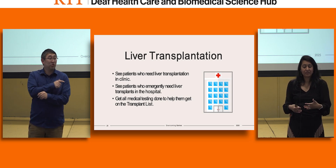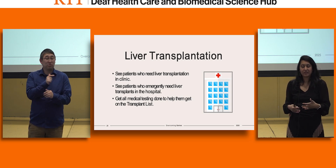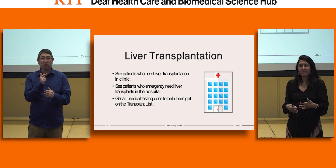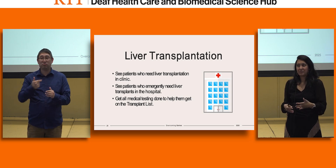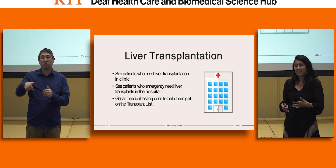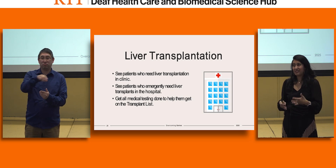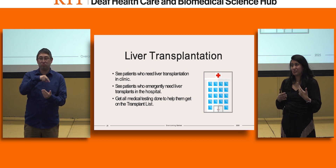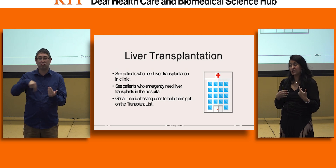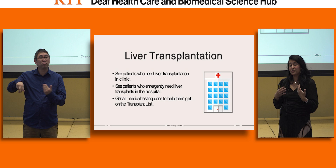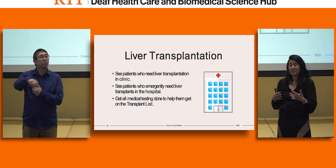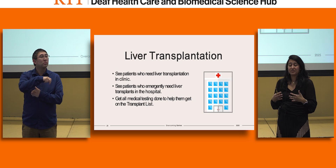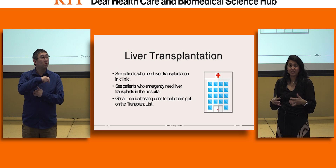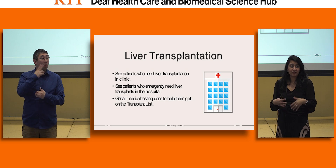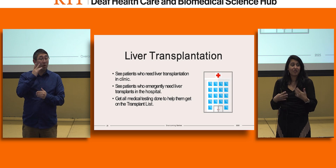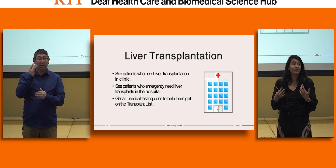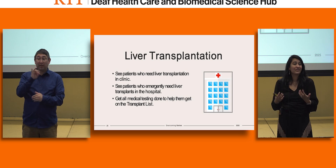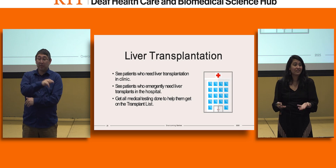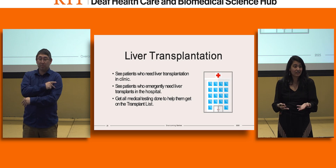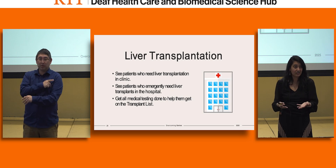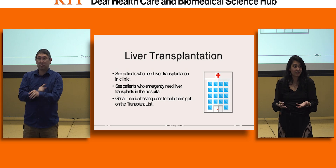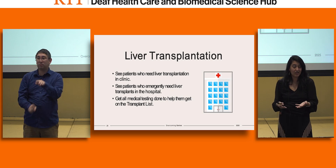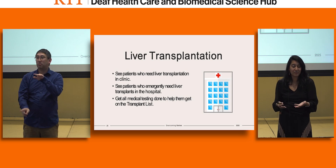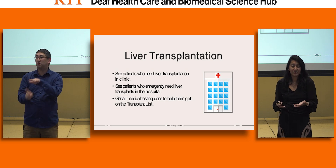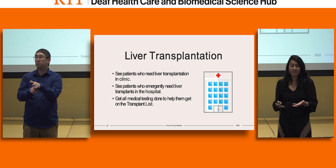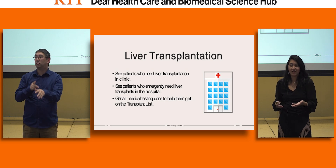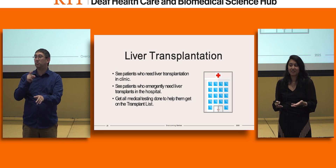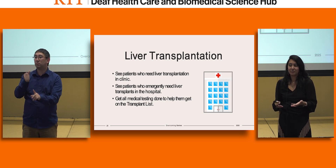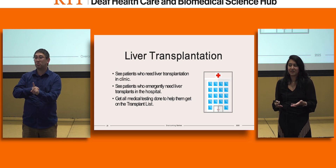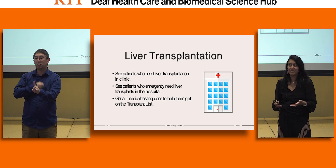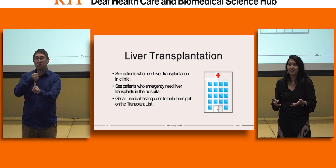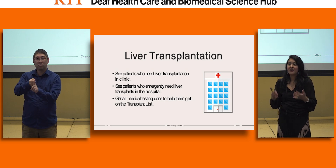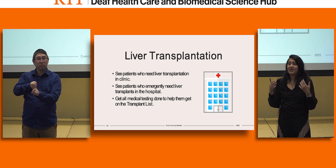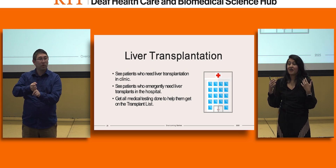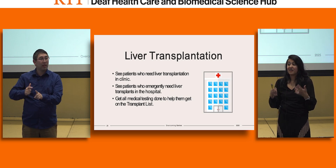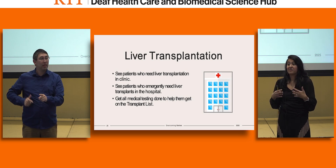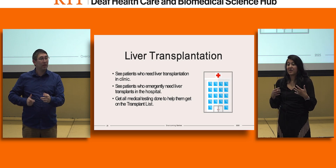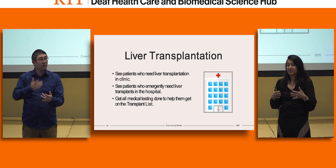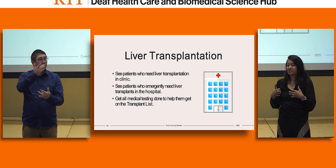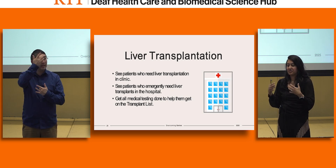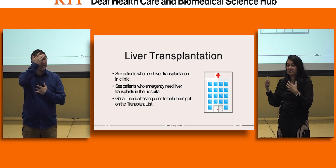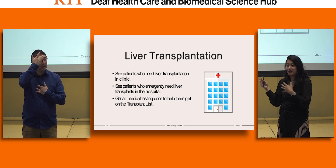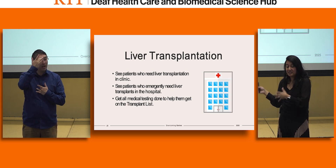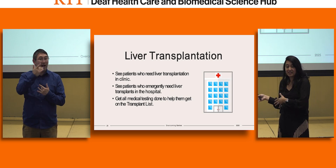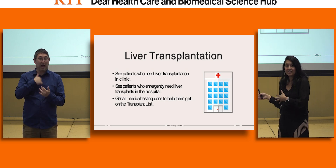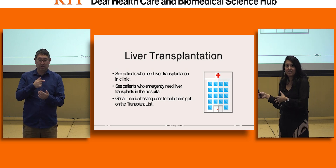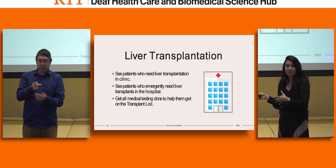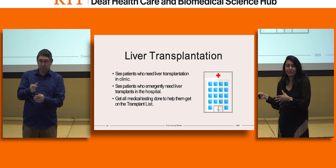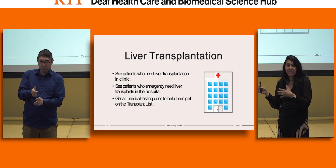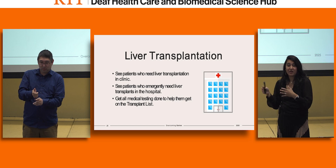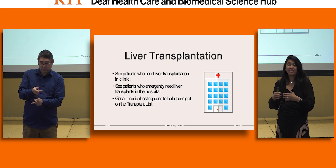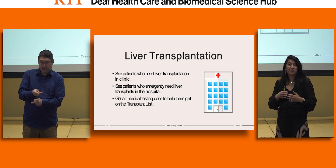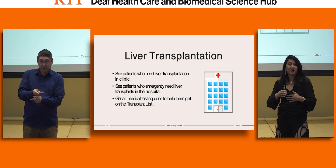is because when those patients all of a sudden come into the hospital, I am actually taking care of them in the hospital